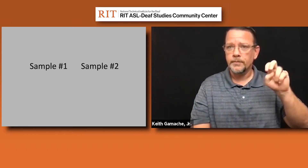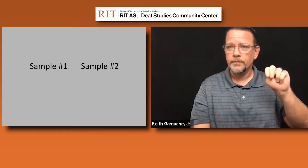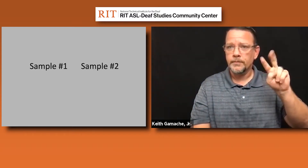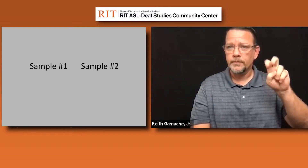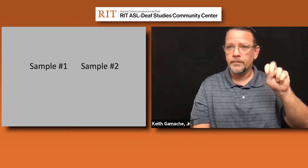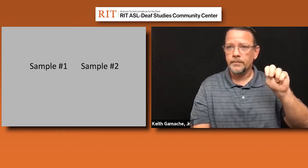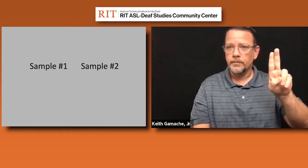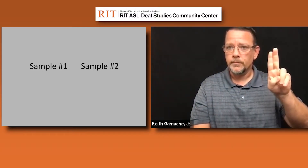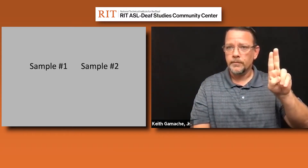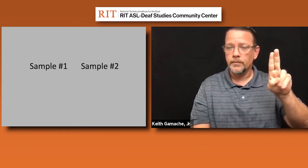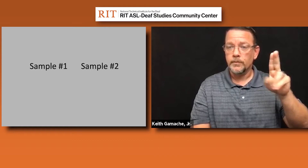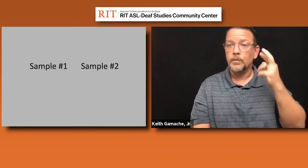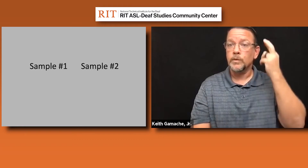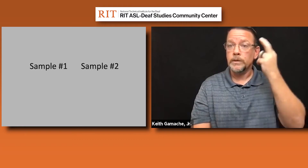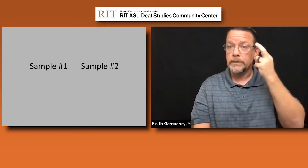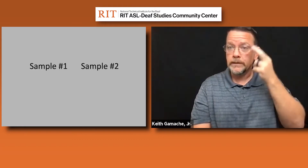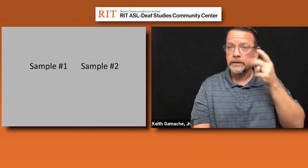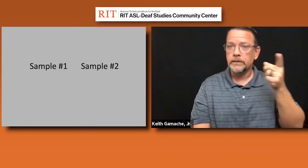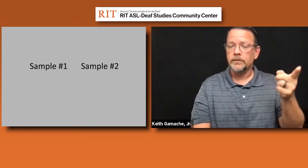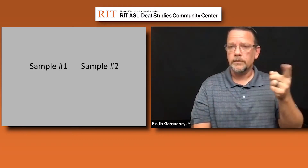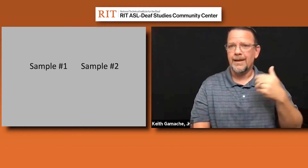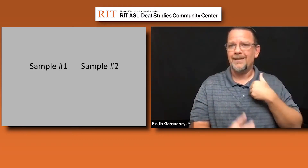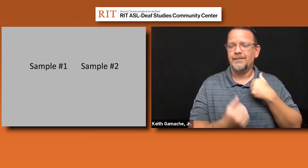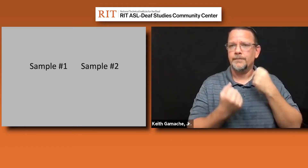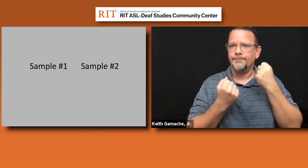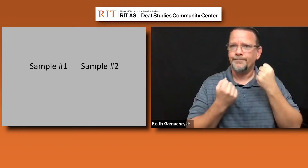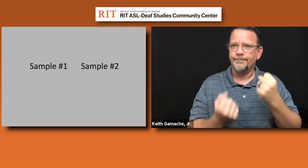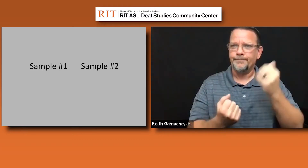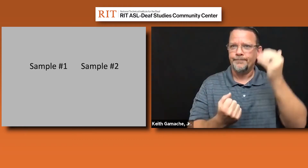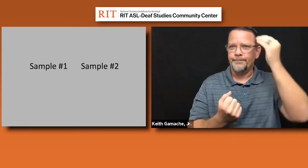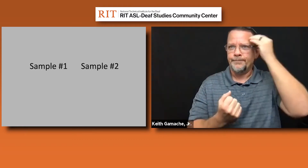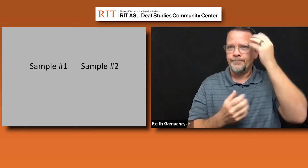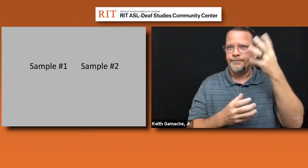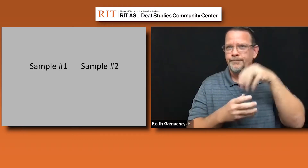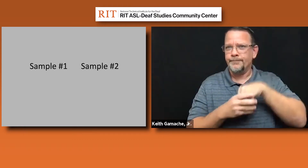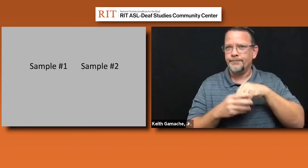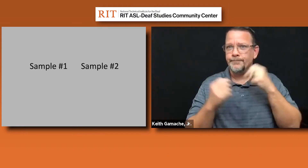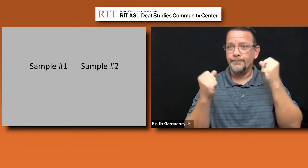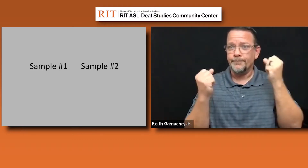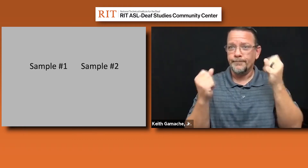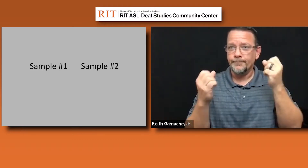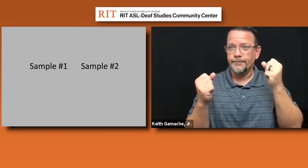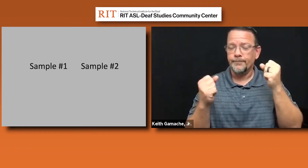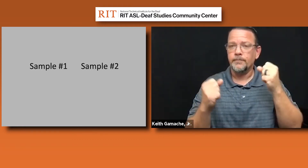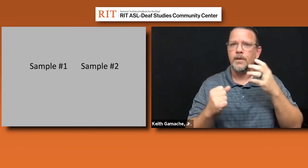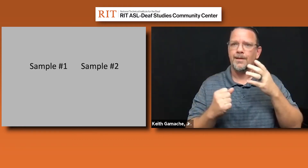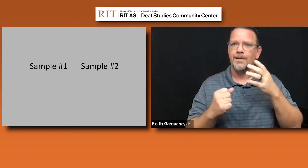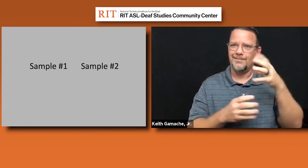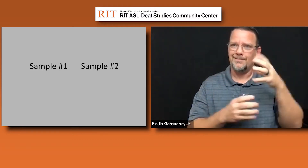I think, is M.J. Bienvenu. She has a strong fund of knowledge with sign.